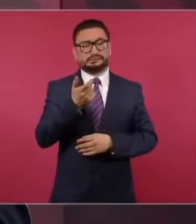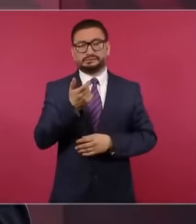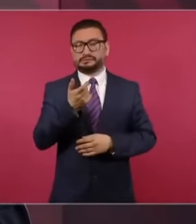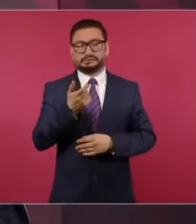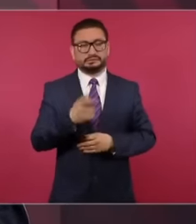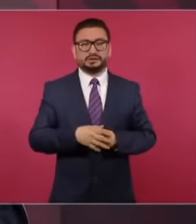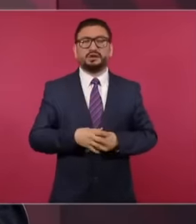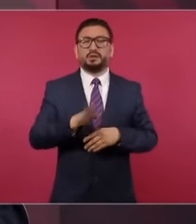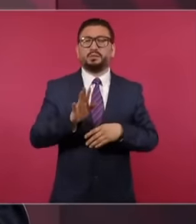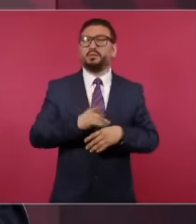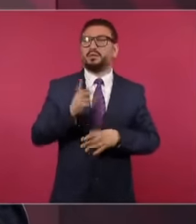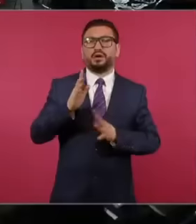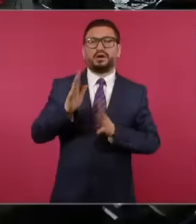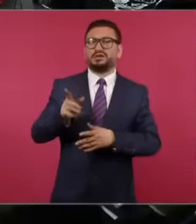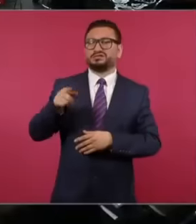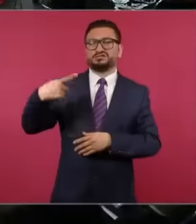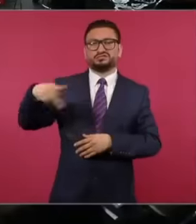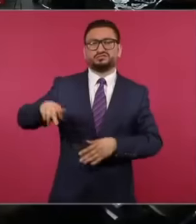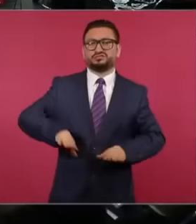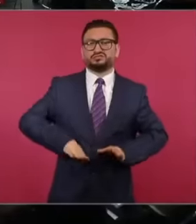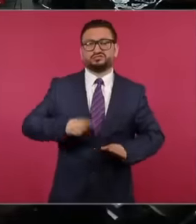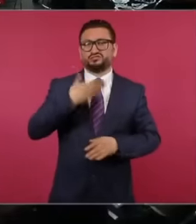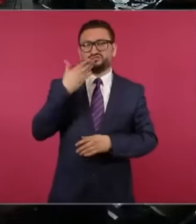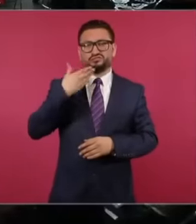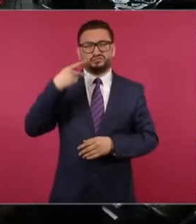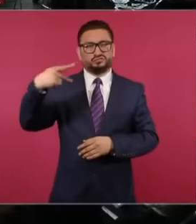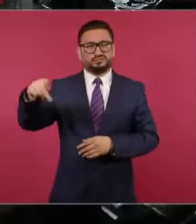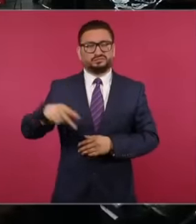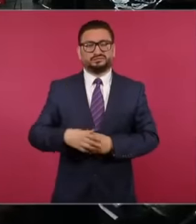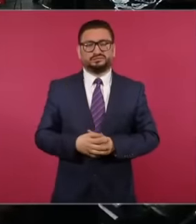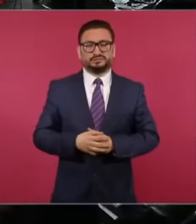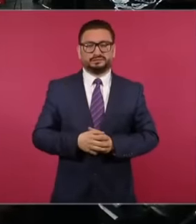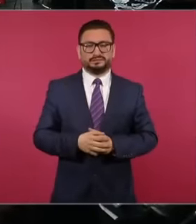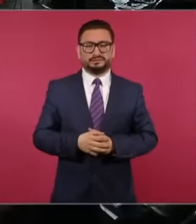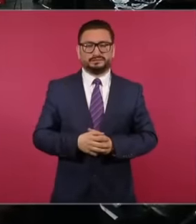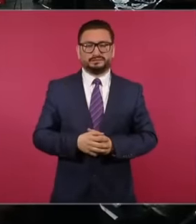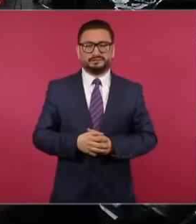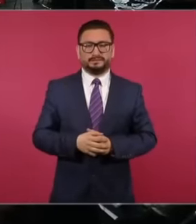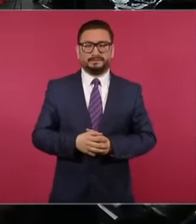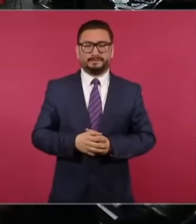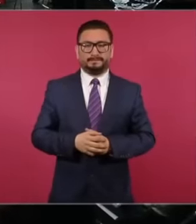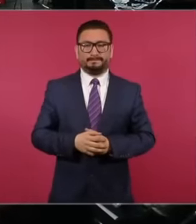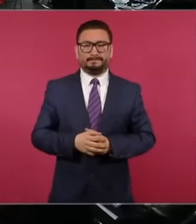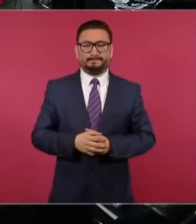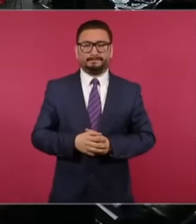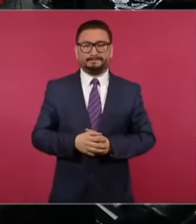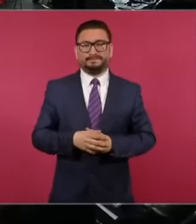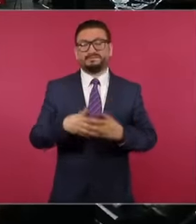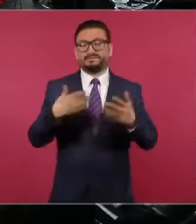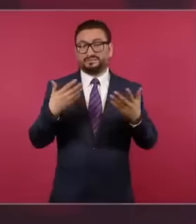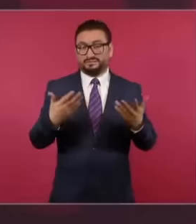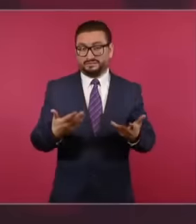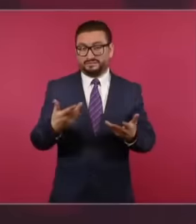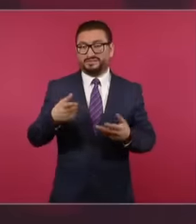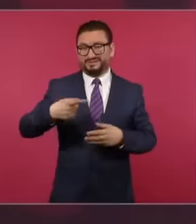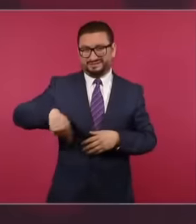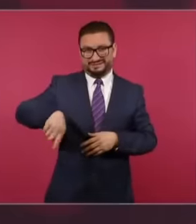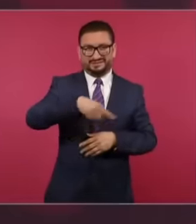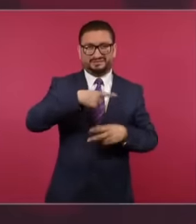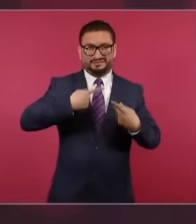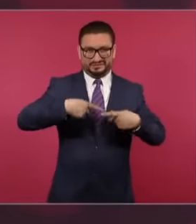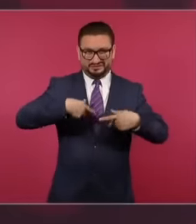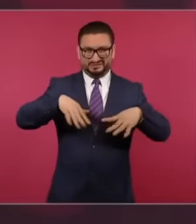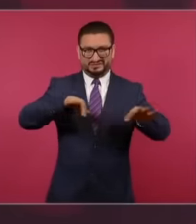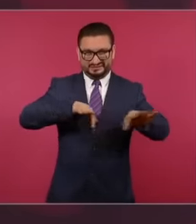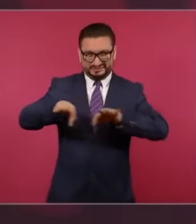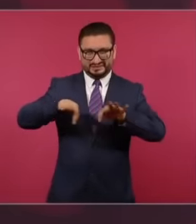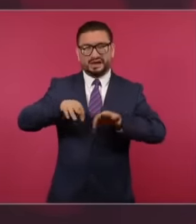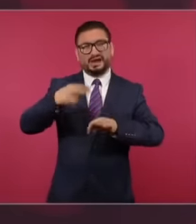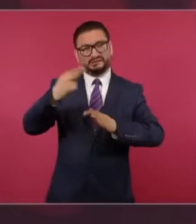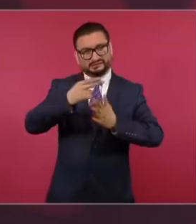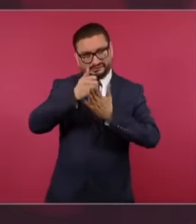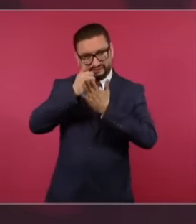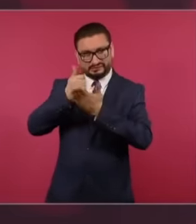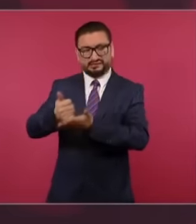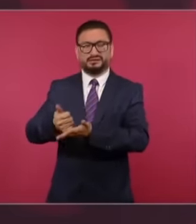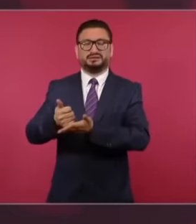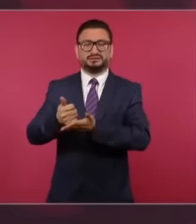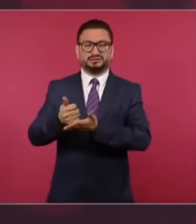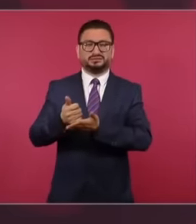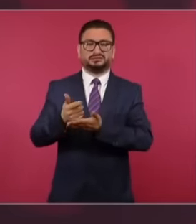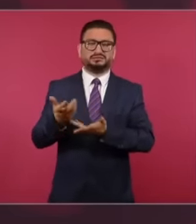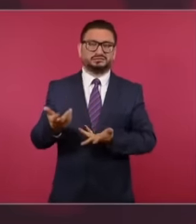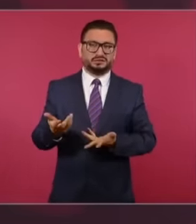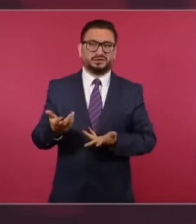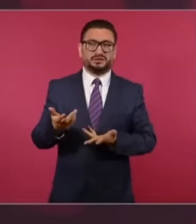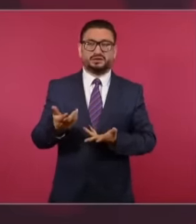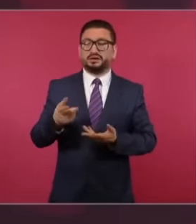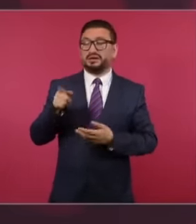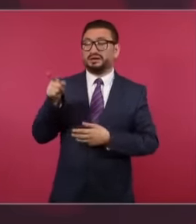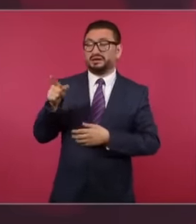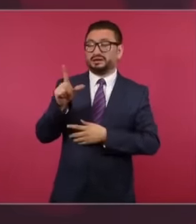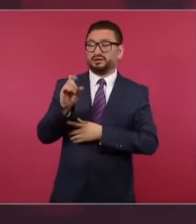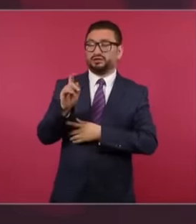they are, so in the case of the workers we must help them in the case of Loret It has already